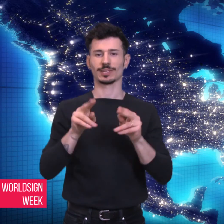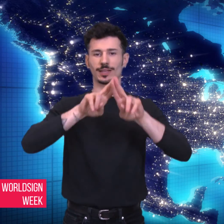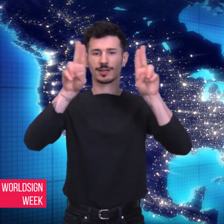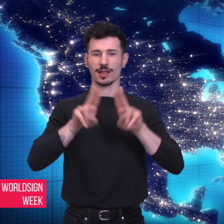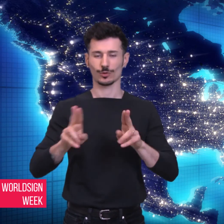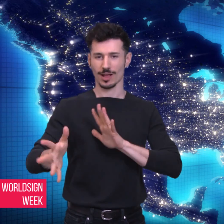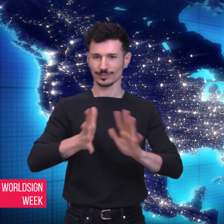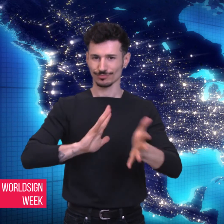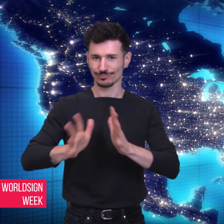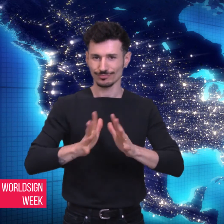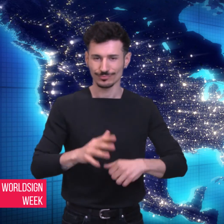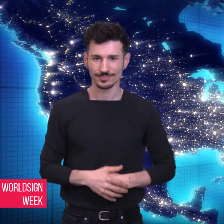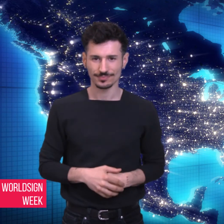all in International Sign.